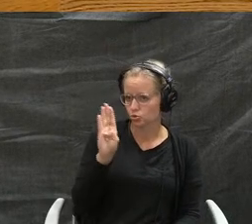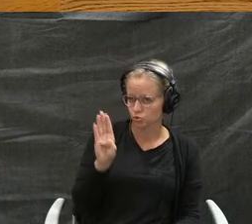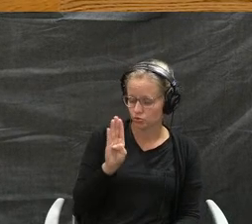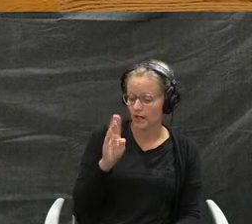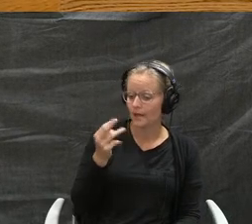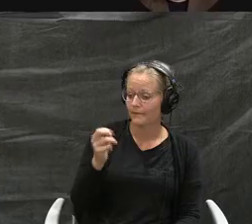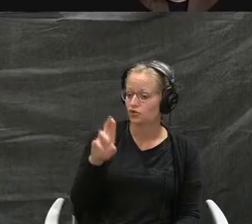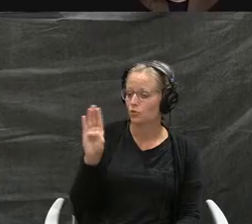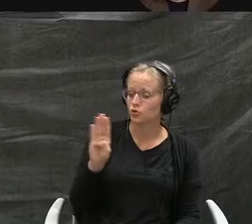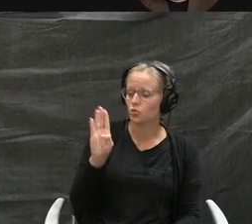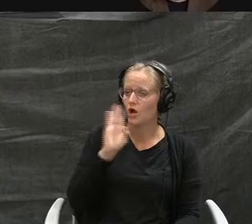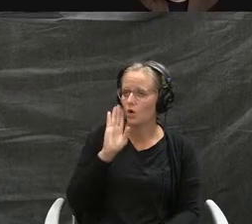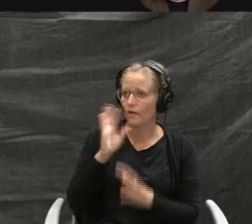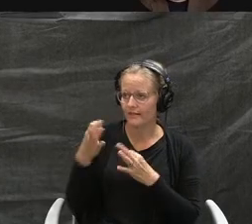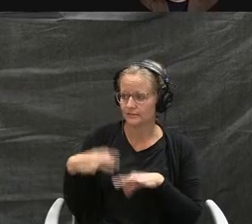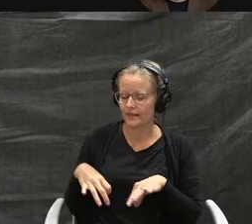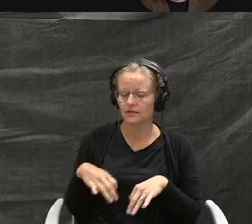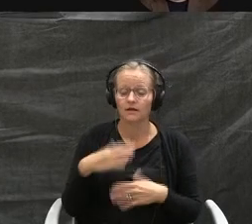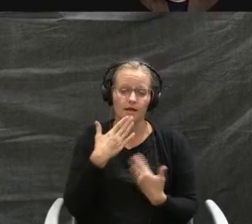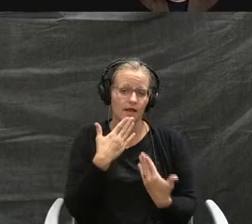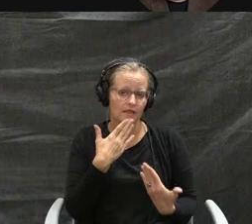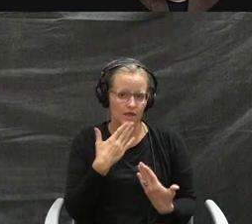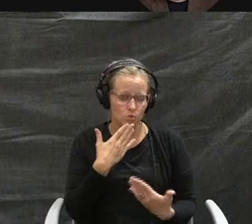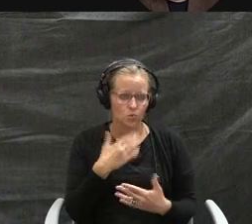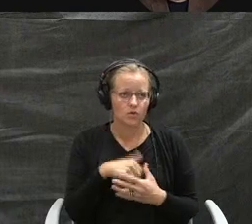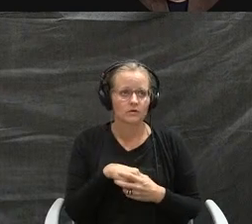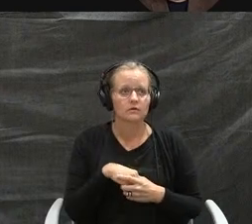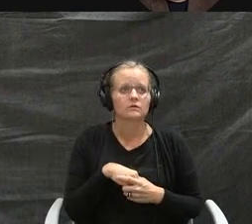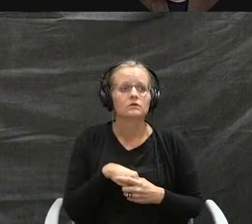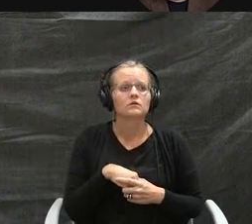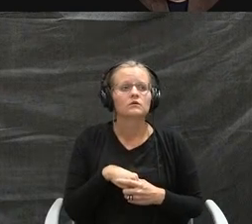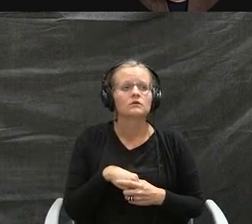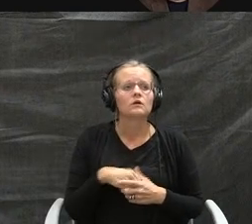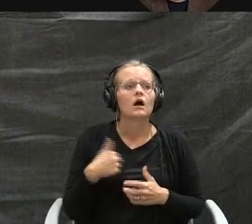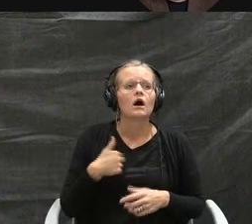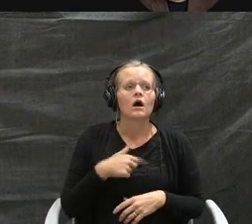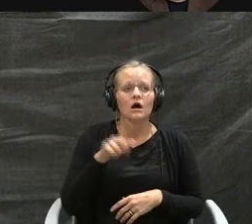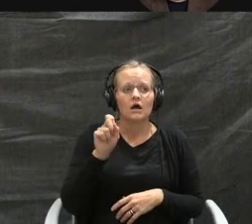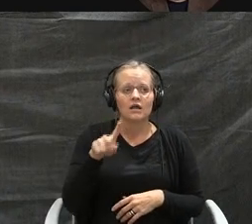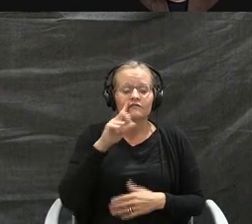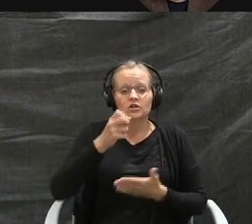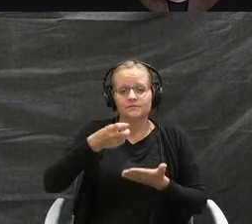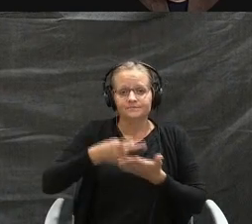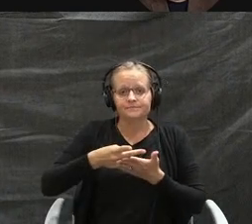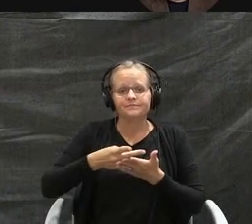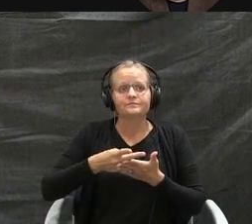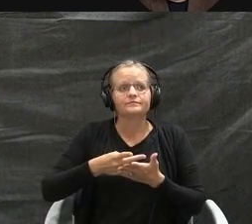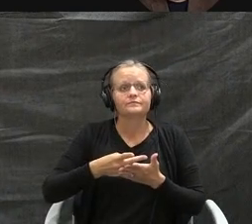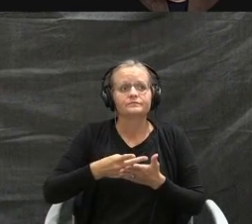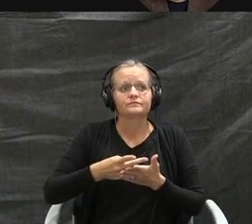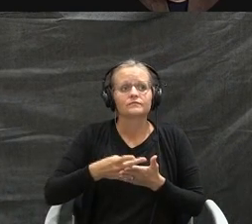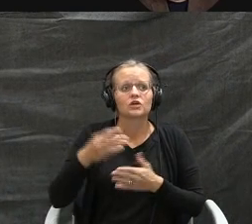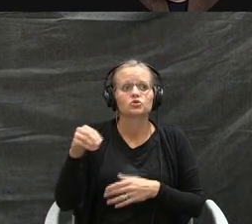I think you doctor Pearson managed care members of the board were asking for authorization to refund the 2014